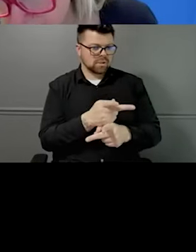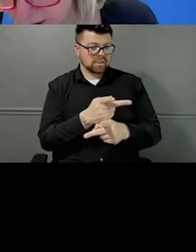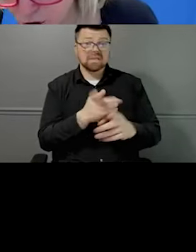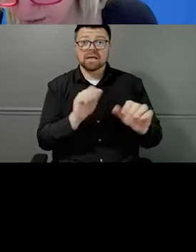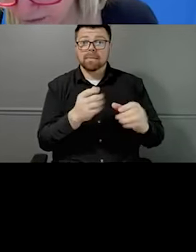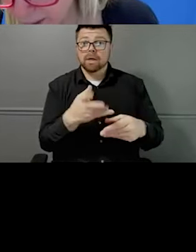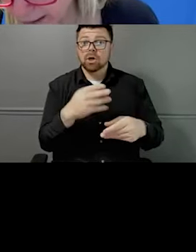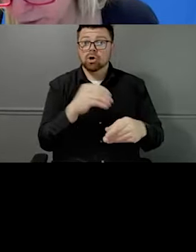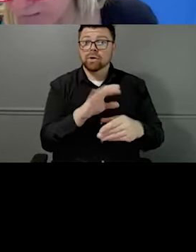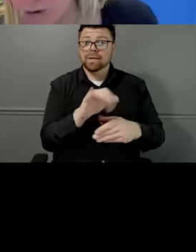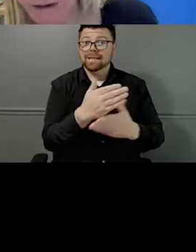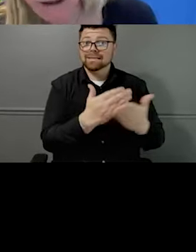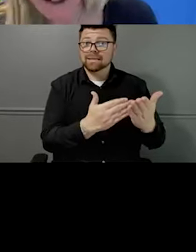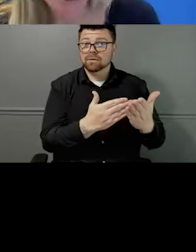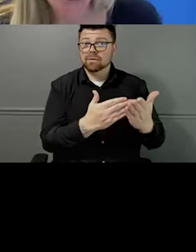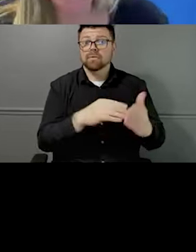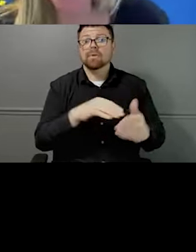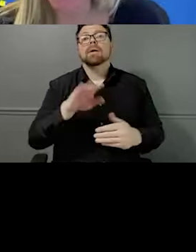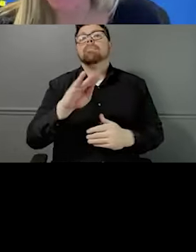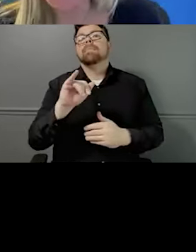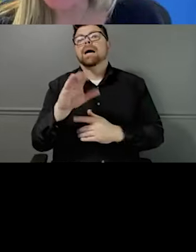this section of the Biographical Sketch common form.